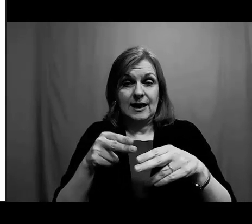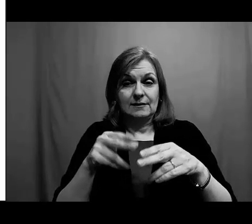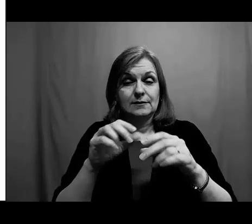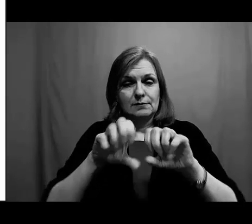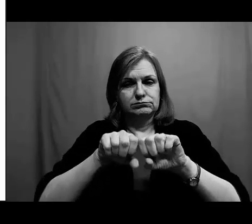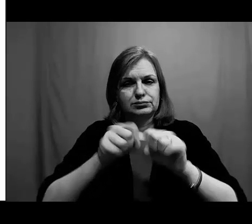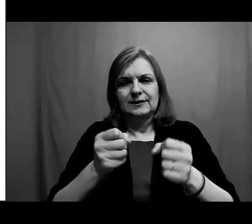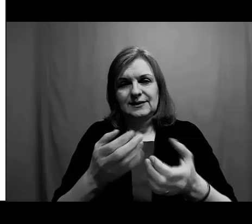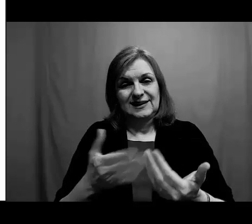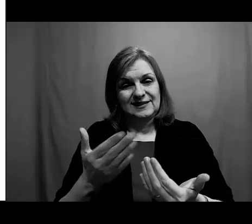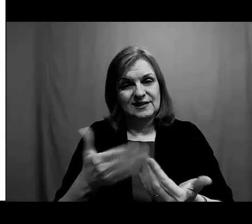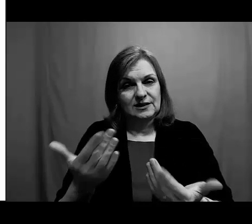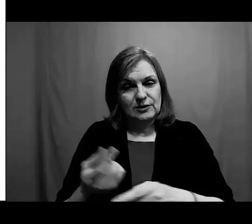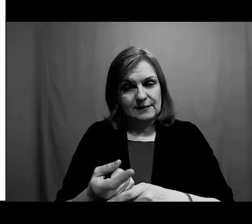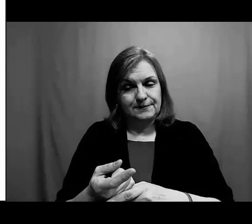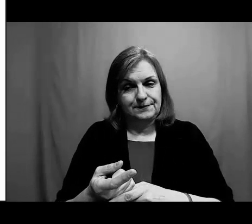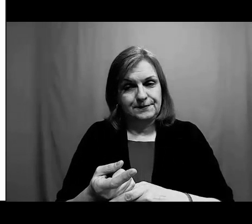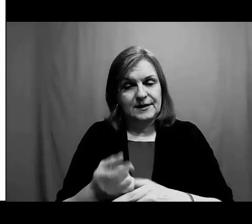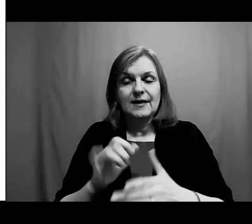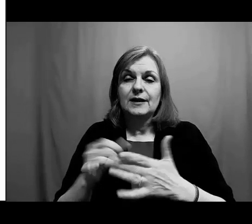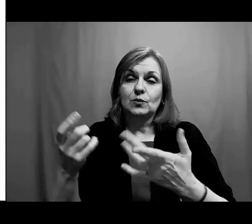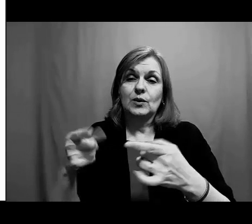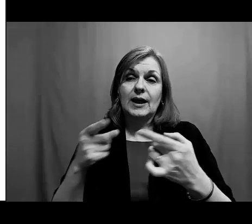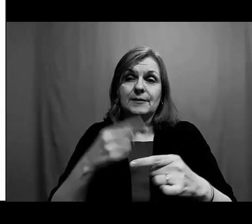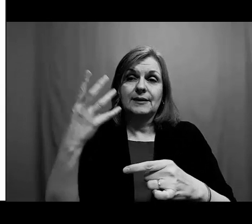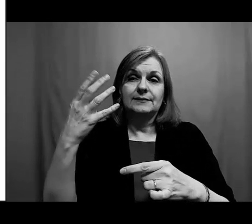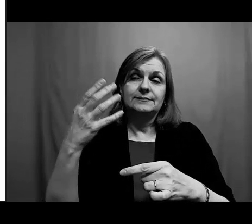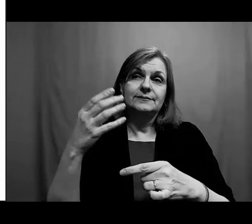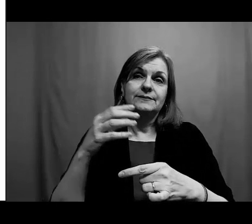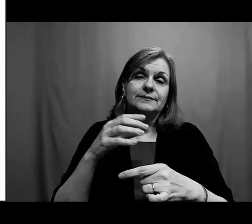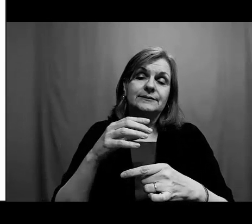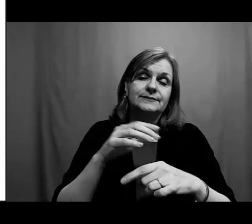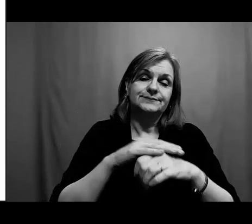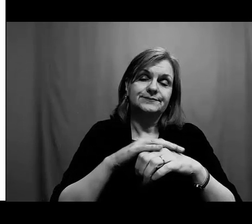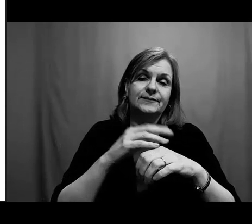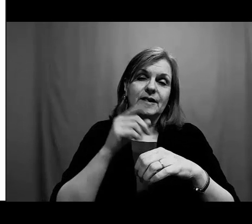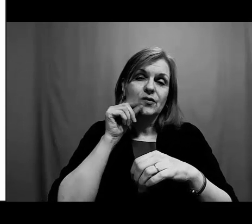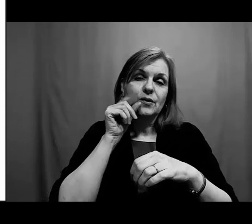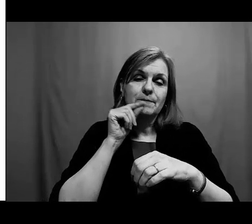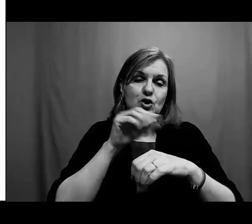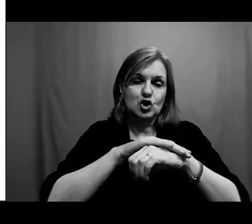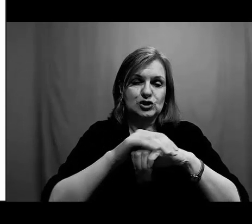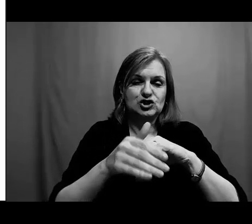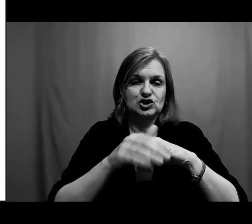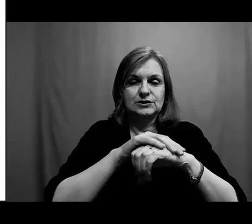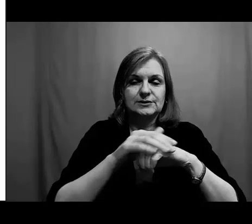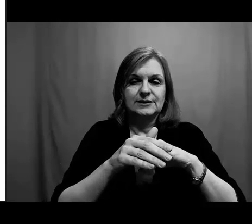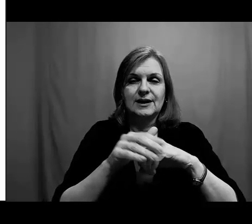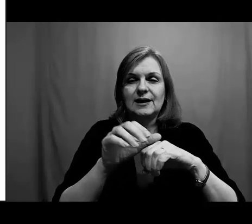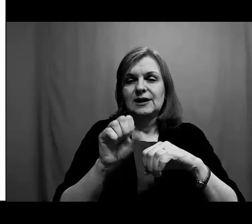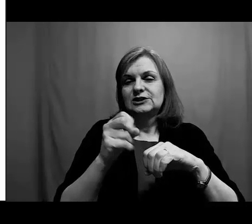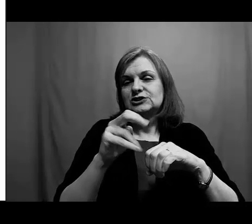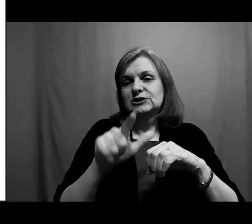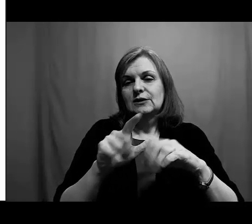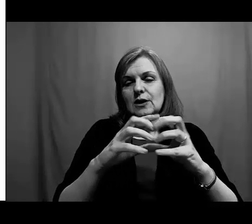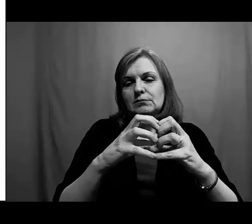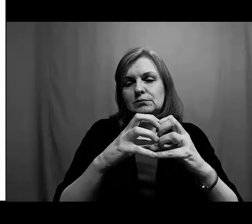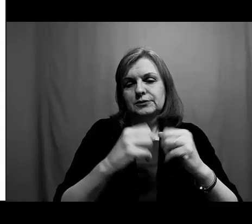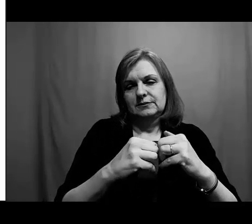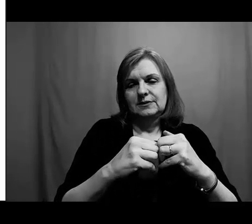it could break very easily and so that's what was happening is these shells of the birds were breaking before the birds were